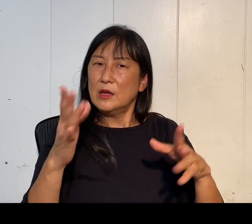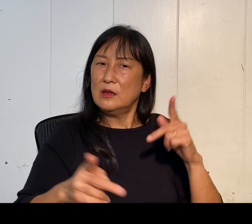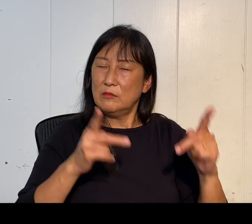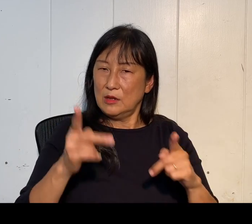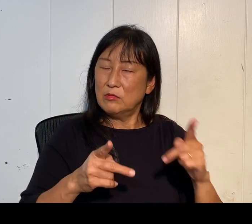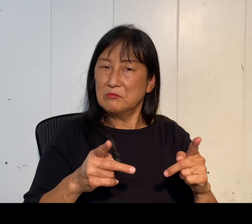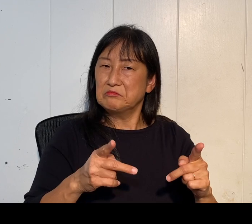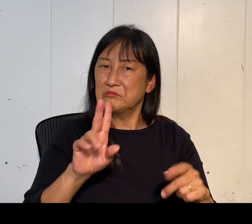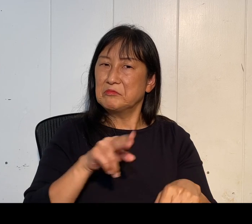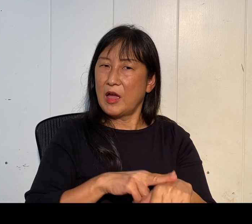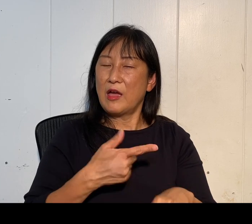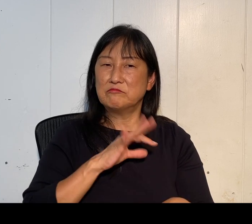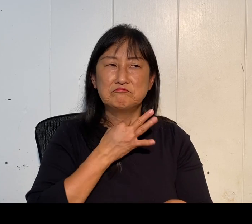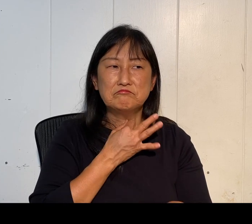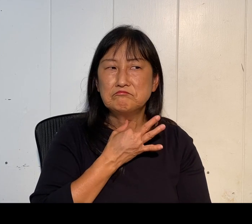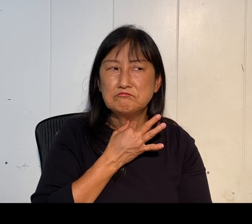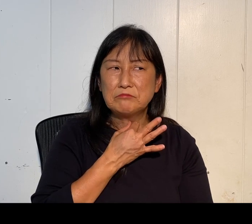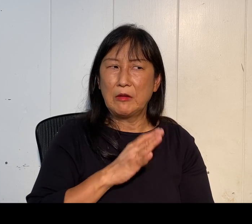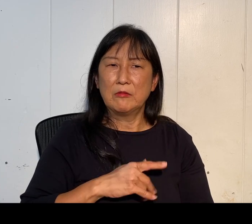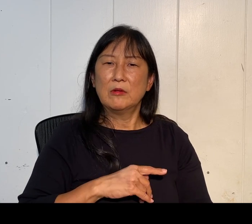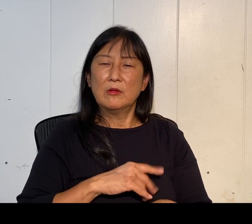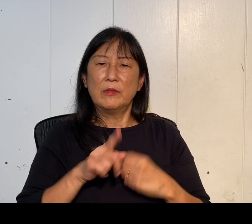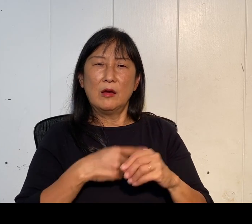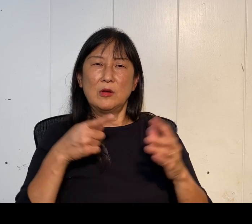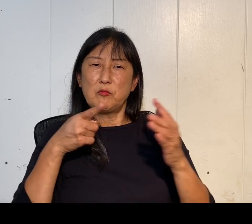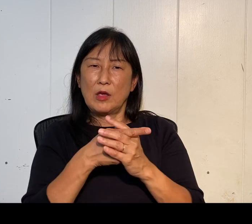A lot of people understandably have questions about breakthrough infections